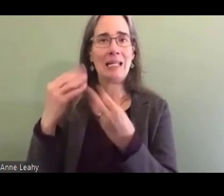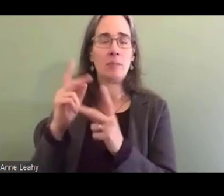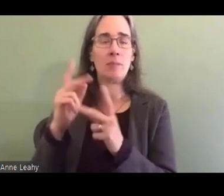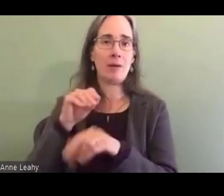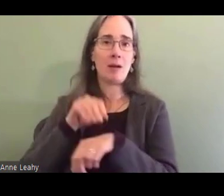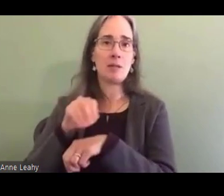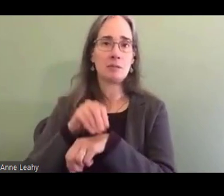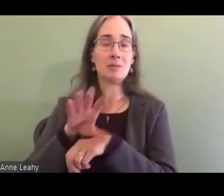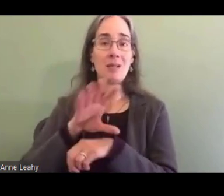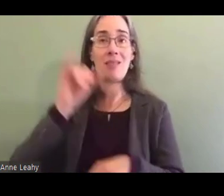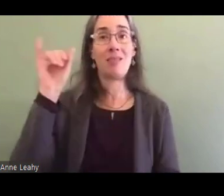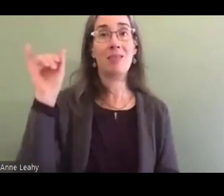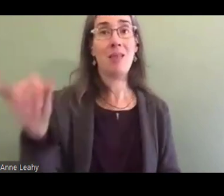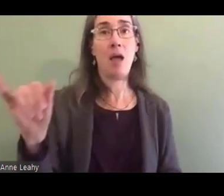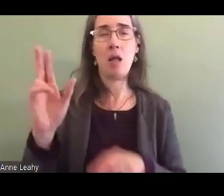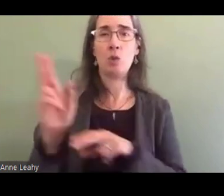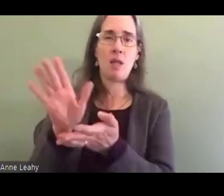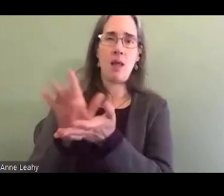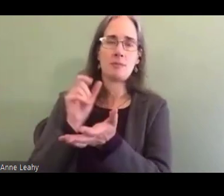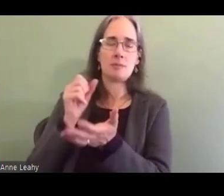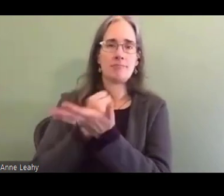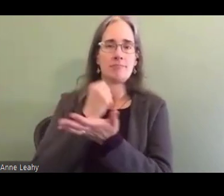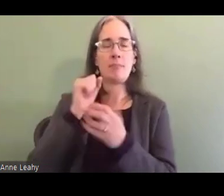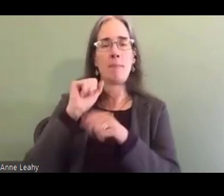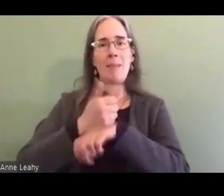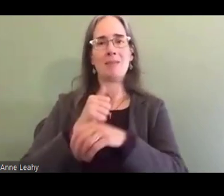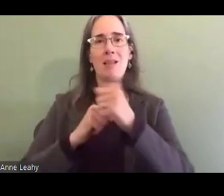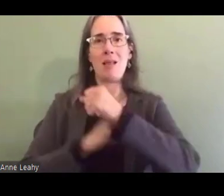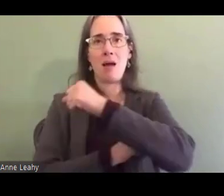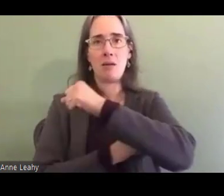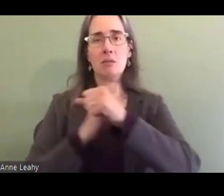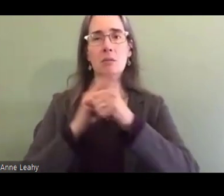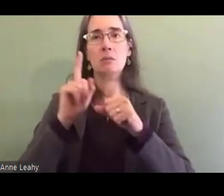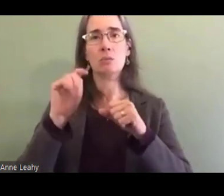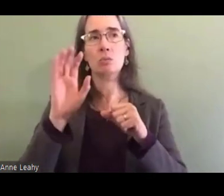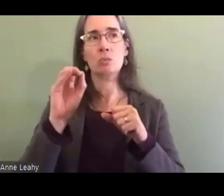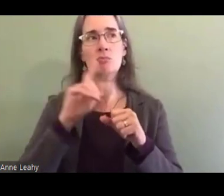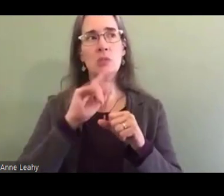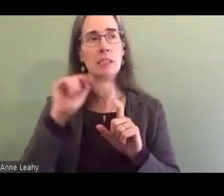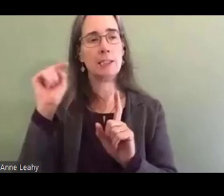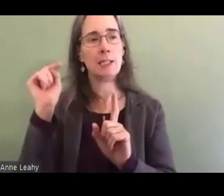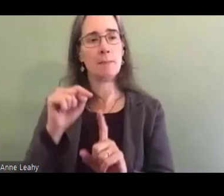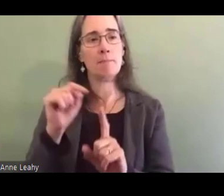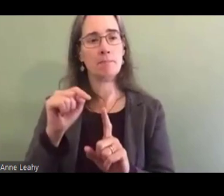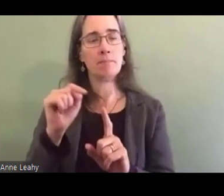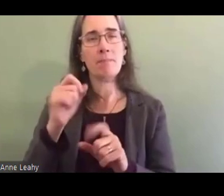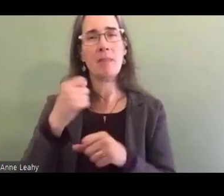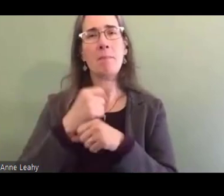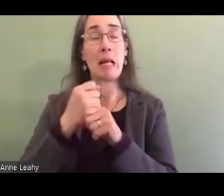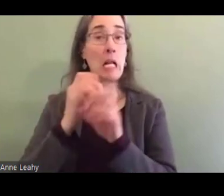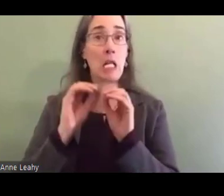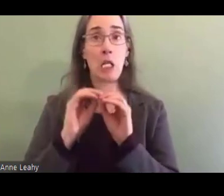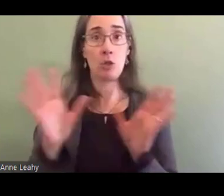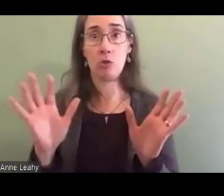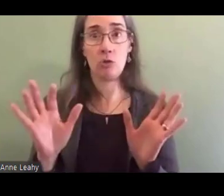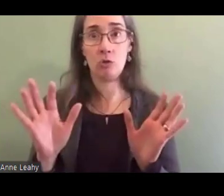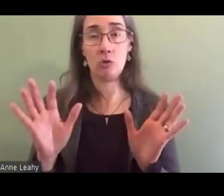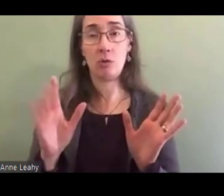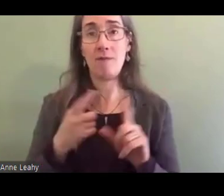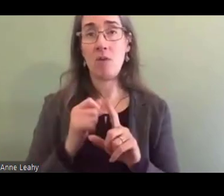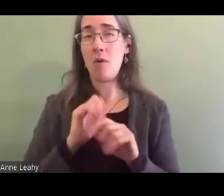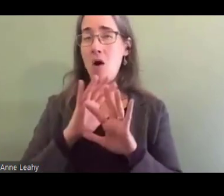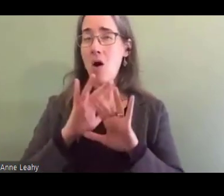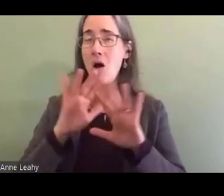And to use that as a baseline for really, making it clear you know from all aspects of our democracy,